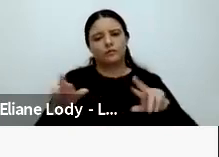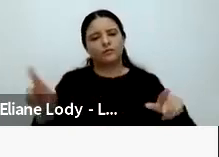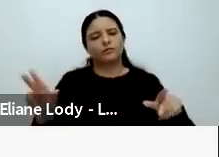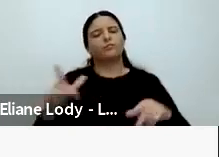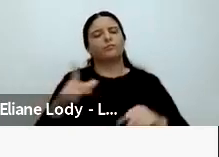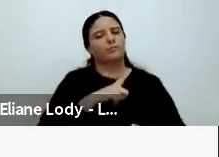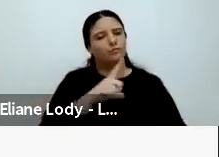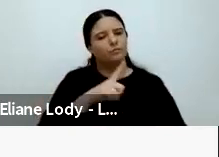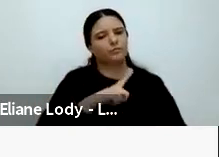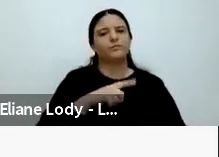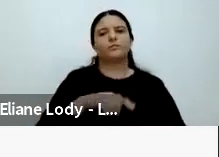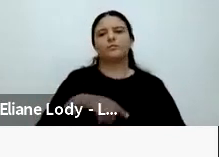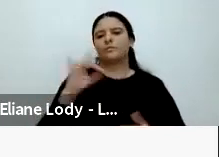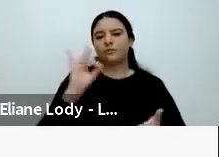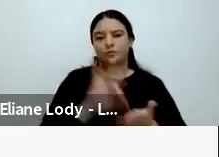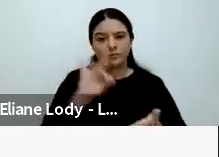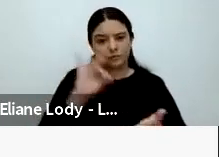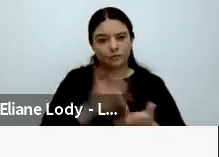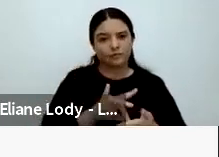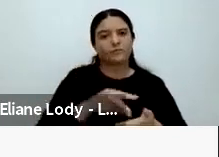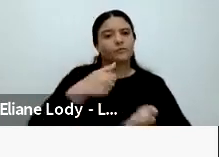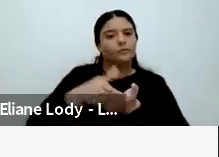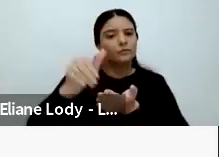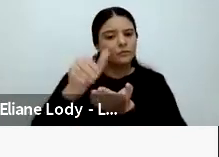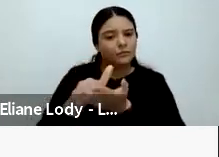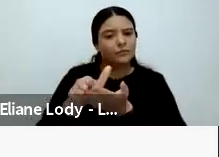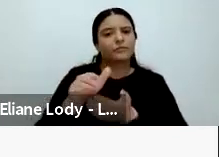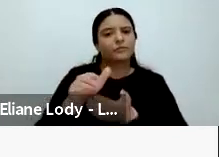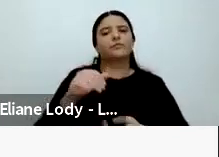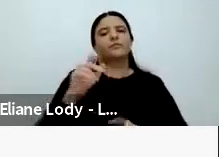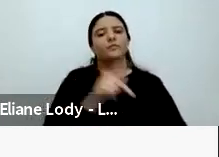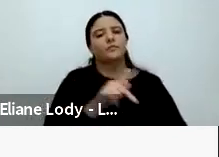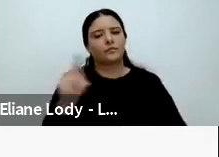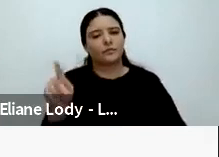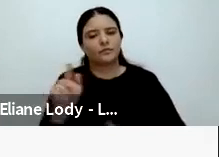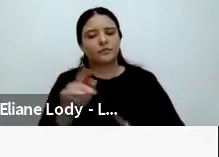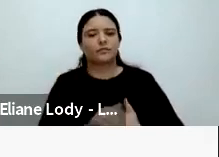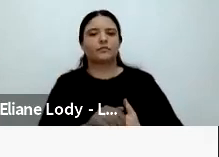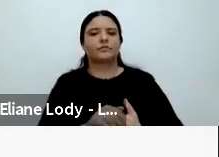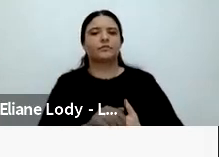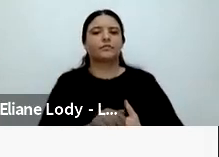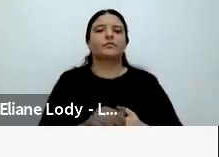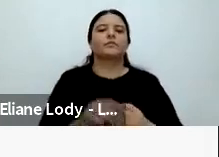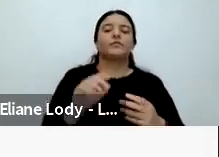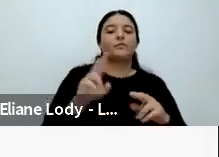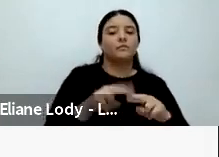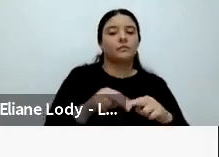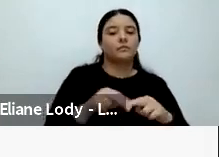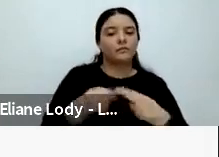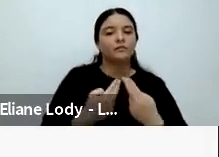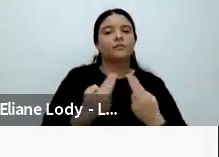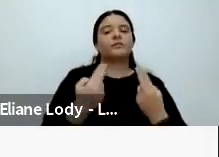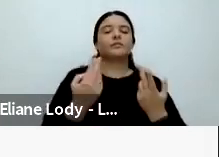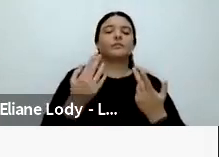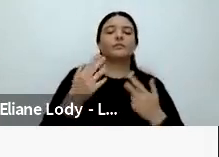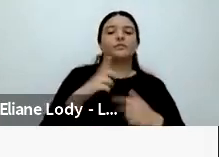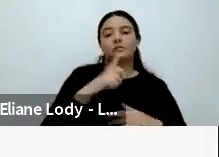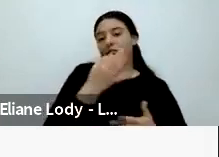the worst one but it's one of put many states that has actually punishing. teach s for pointing out the truth s for pointing out the truth, which